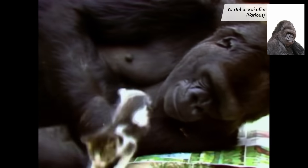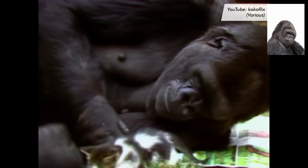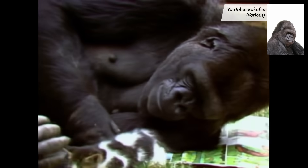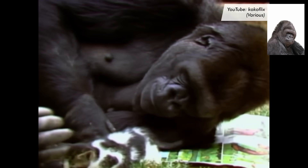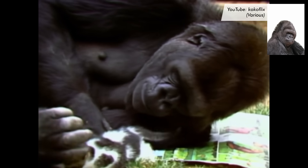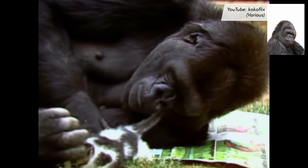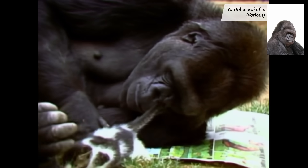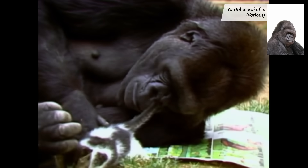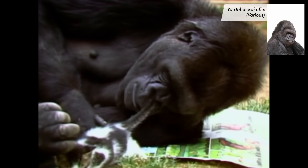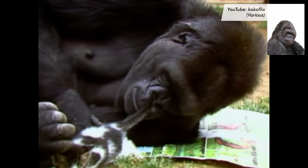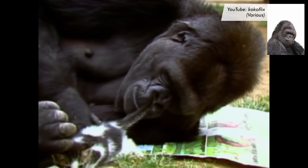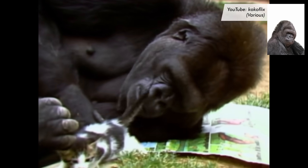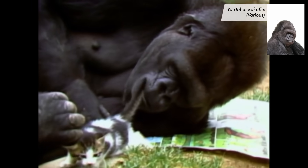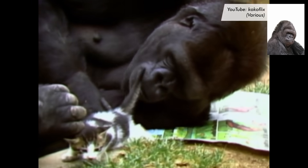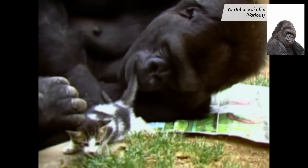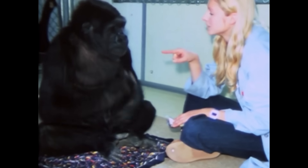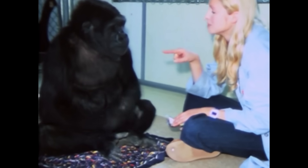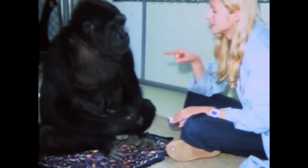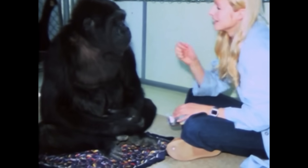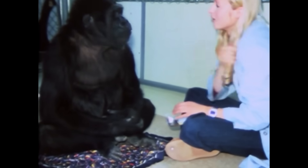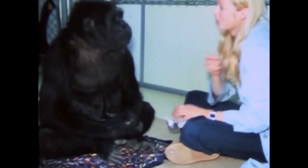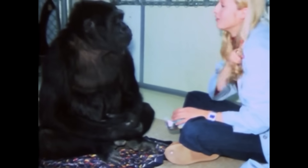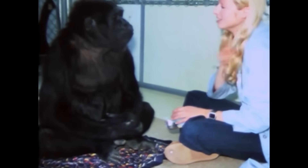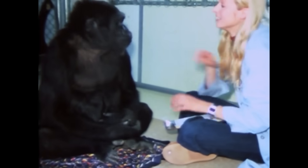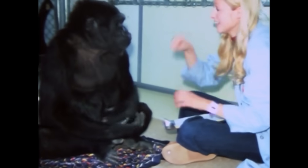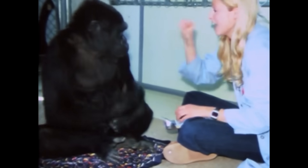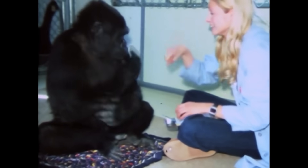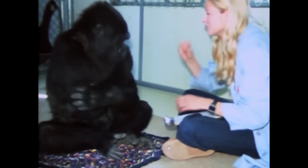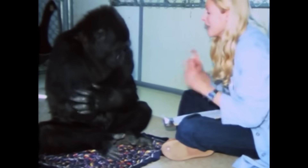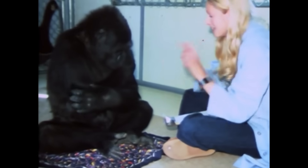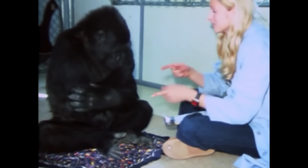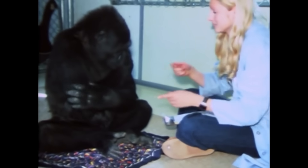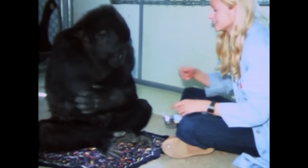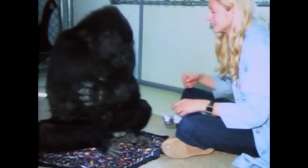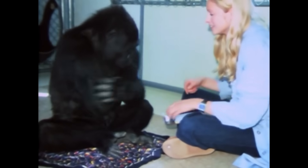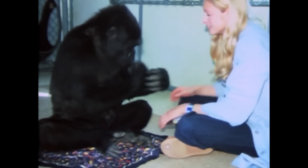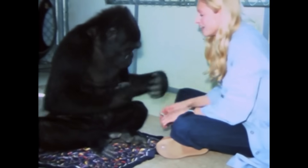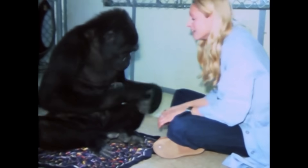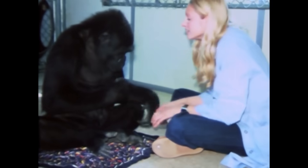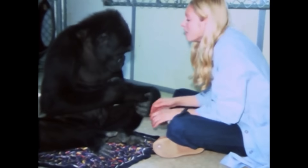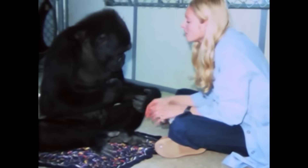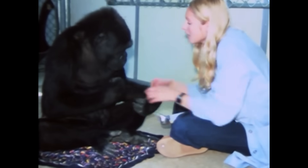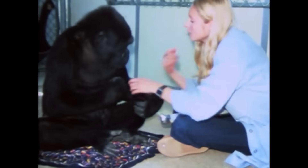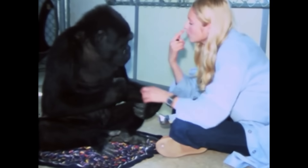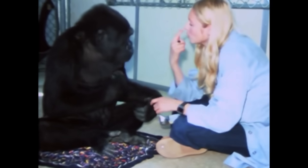So, uh, Dr. Paterson got her a kitten instead. Koko had a sense of time, and she could remember past events like how she bit penny, when they first met.